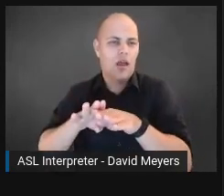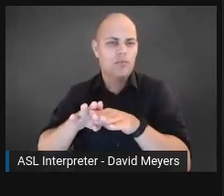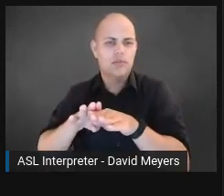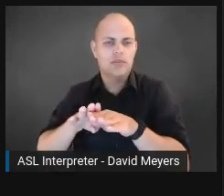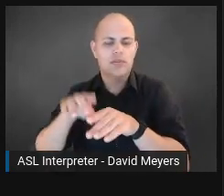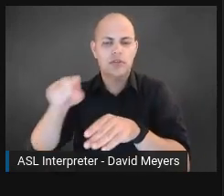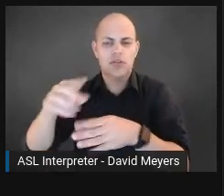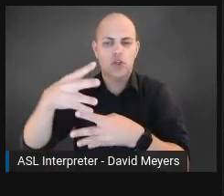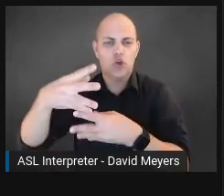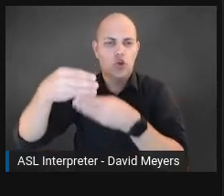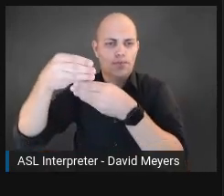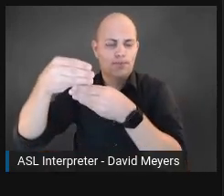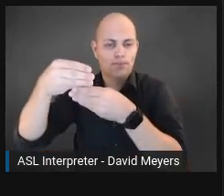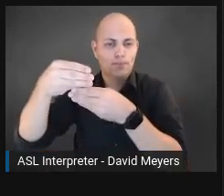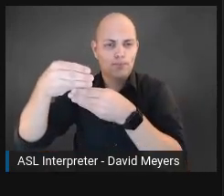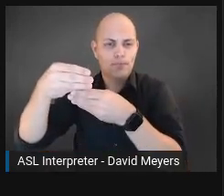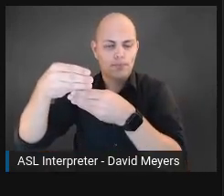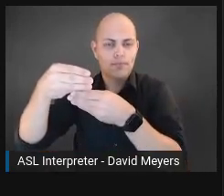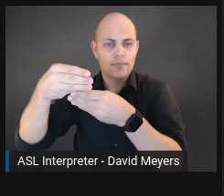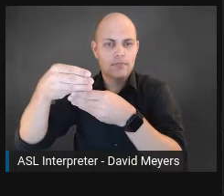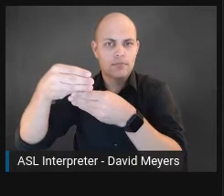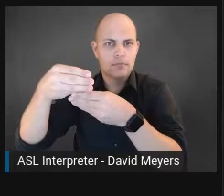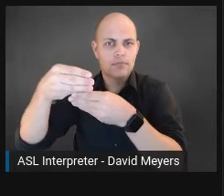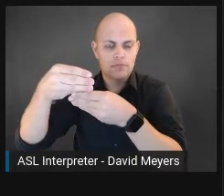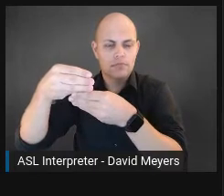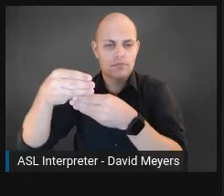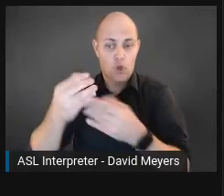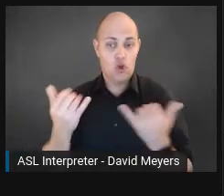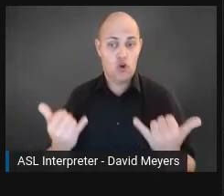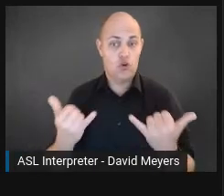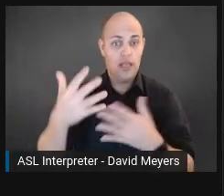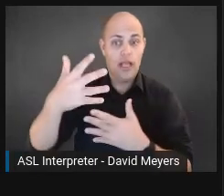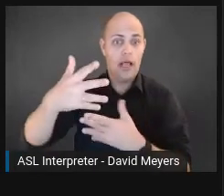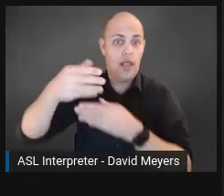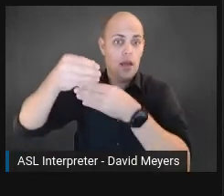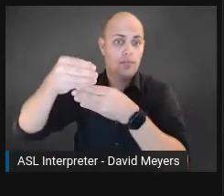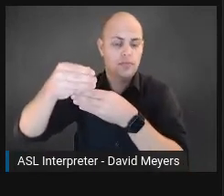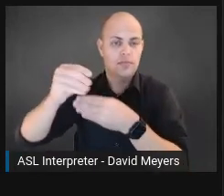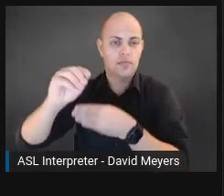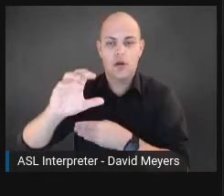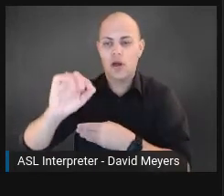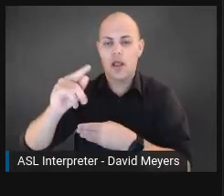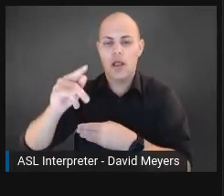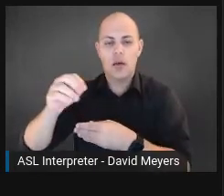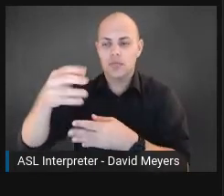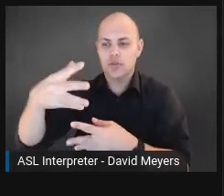And what it did was announced that this is currently collapsed. I'm going to use my spacebar to open it. Toggle panel one, expanded button.